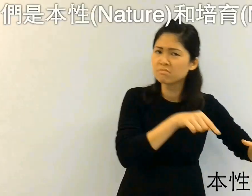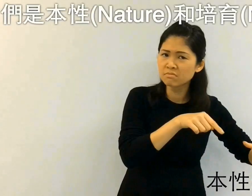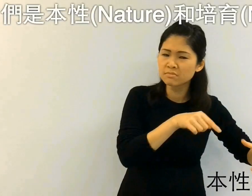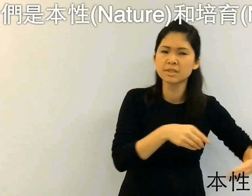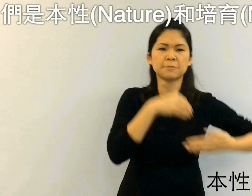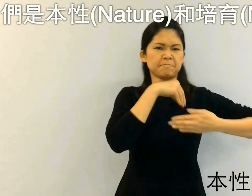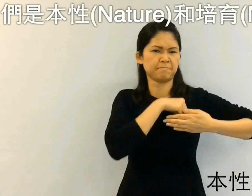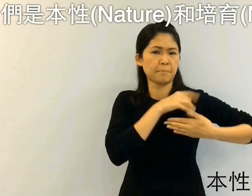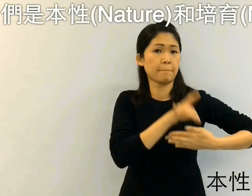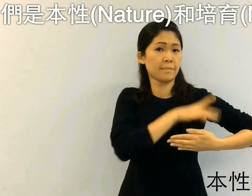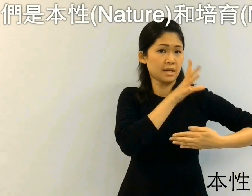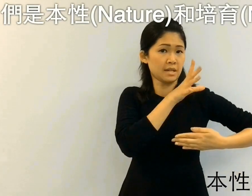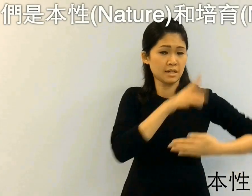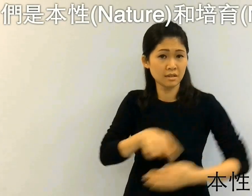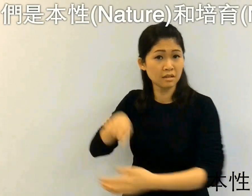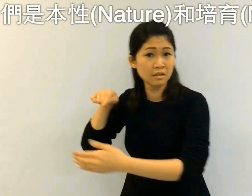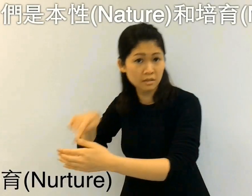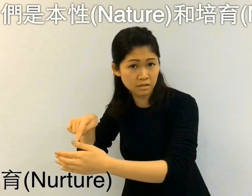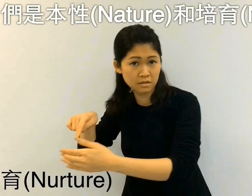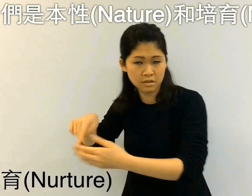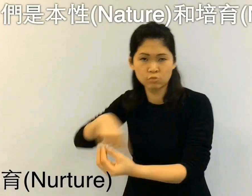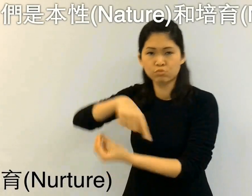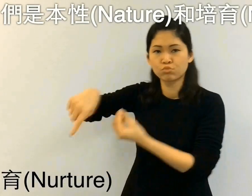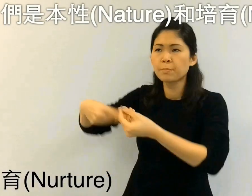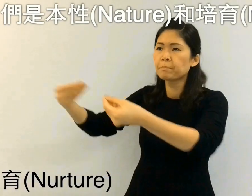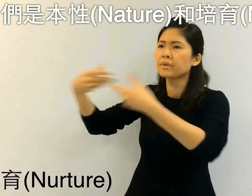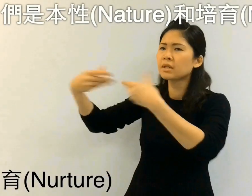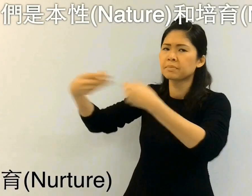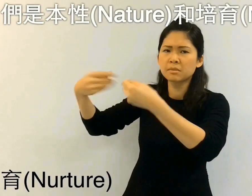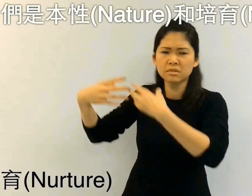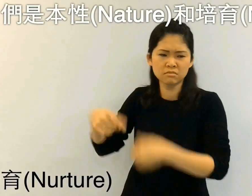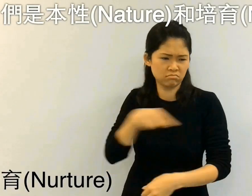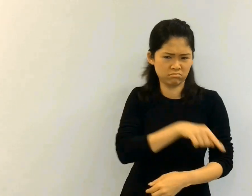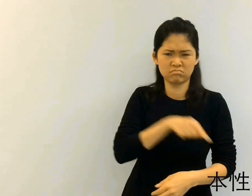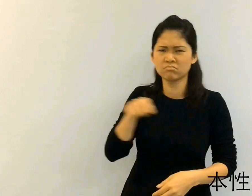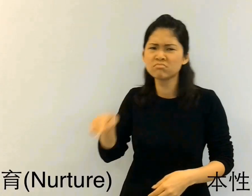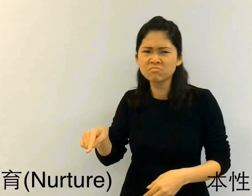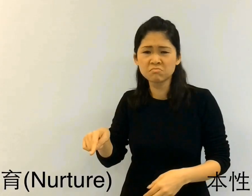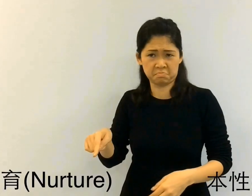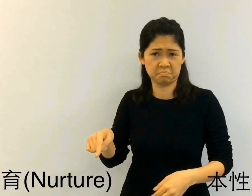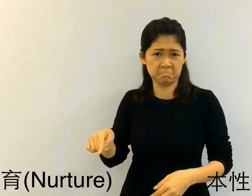Nature vs nurture. Nurture / Nature